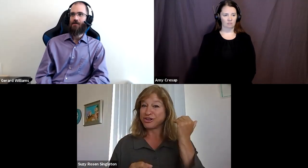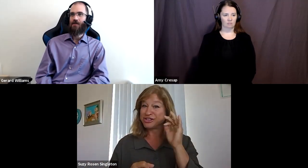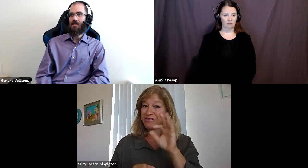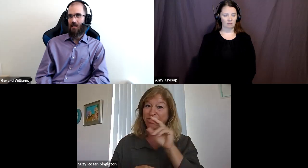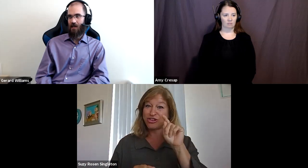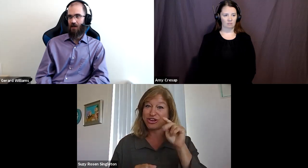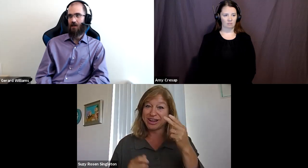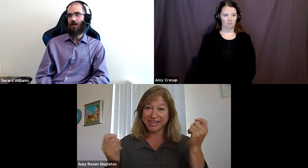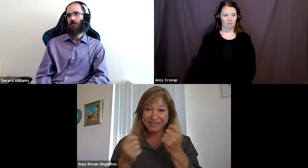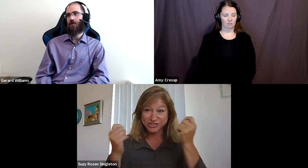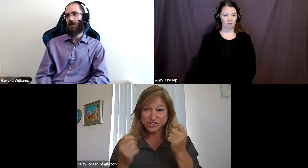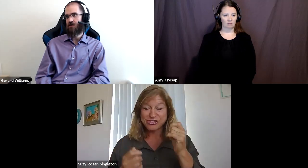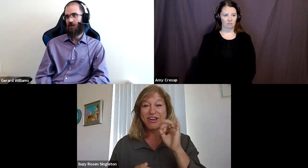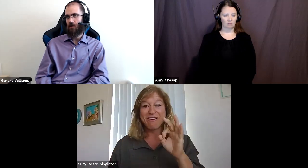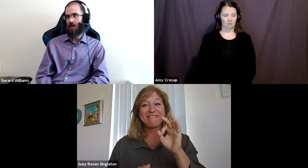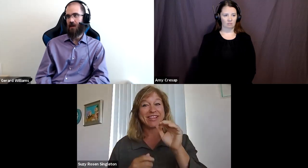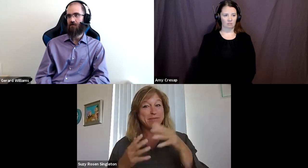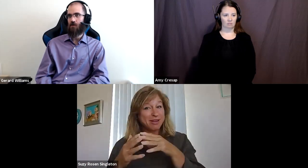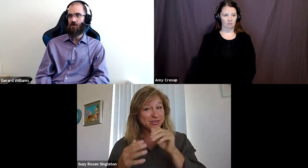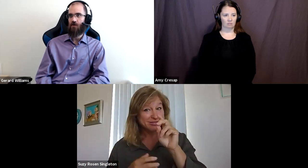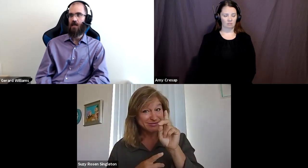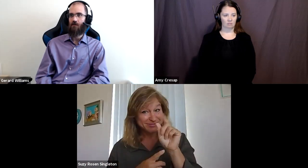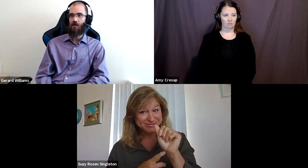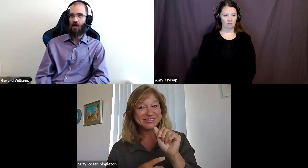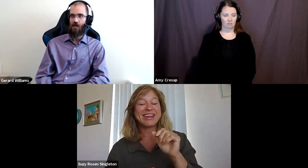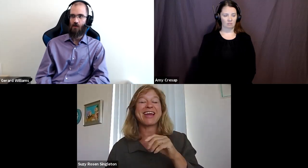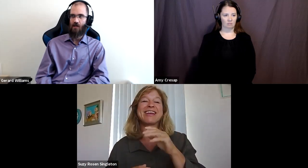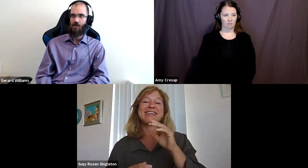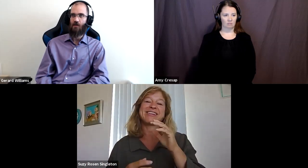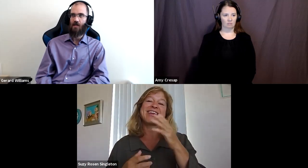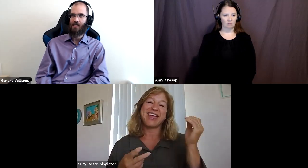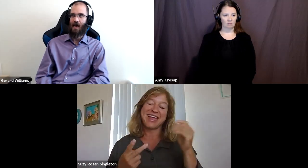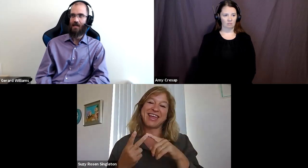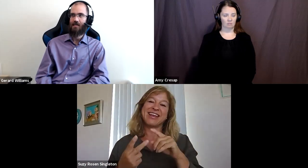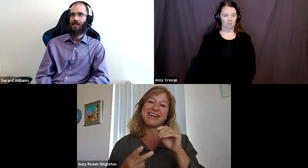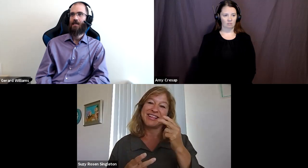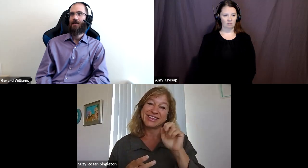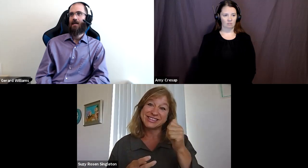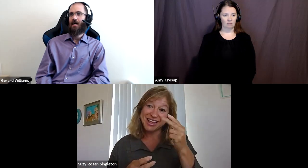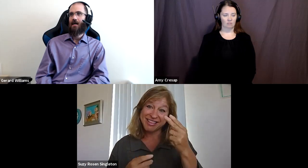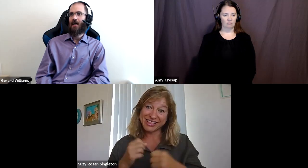And this year because of the 30th anniversary of the Americans with Disabilities Act, and